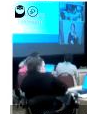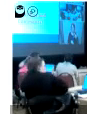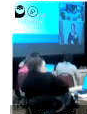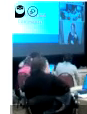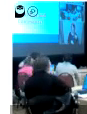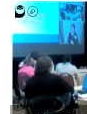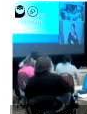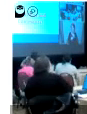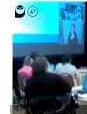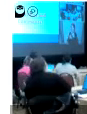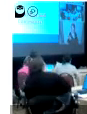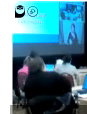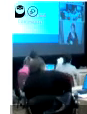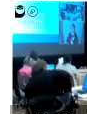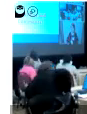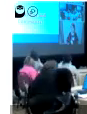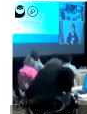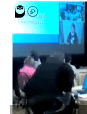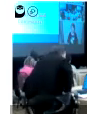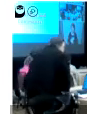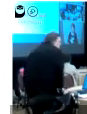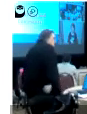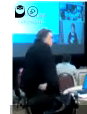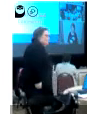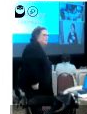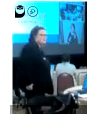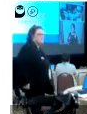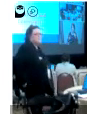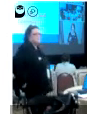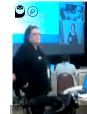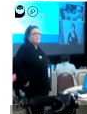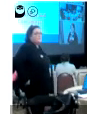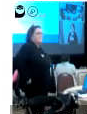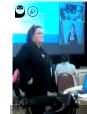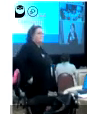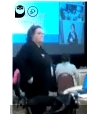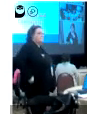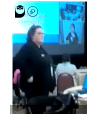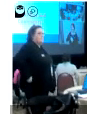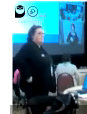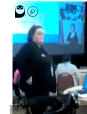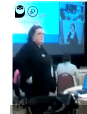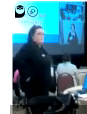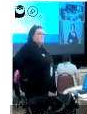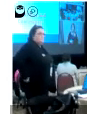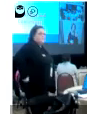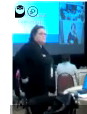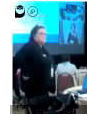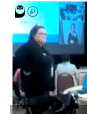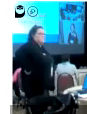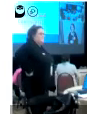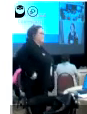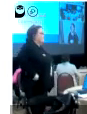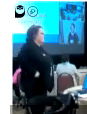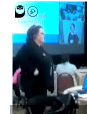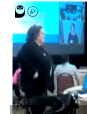then we'll do about 20 minutes. So if you'll be -- I'm sorry. About 15